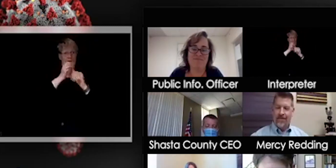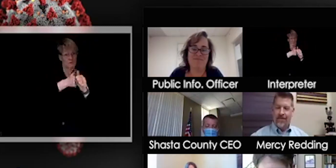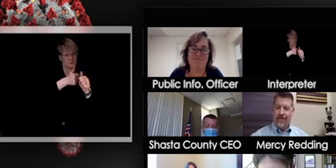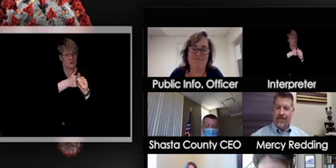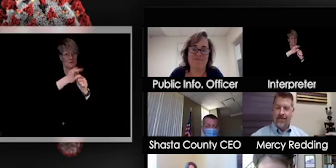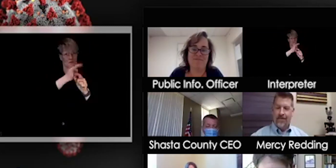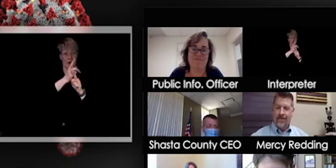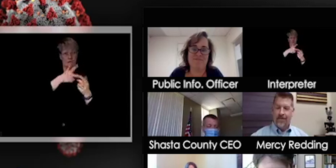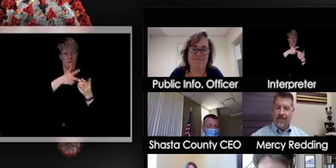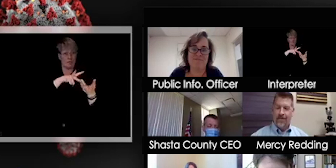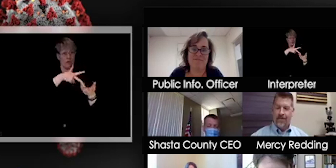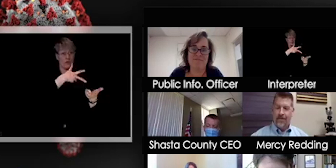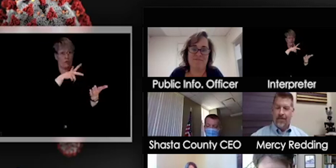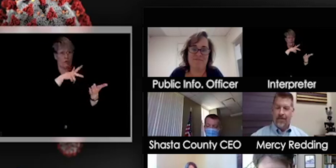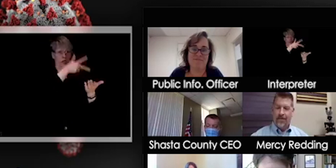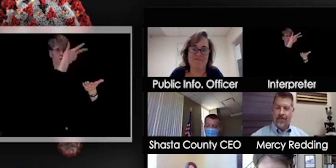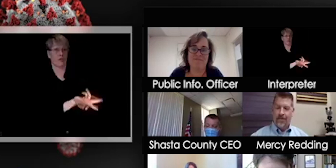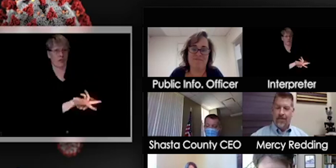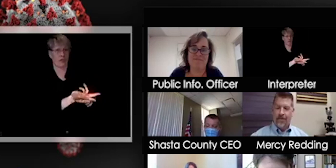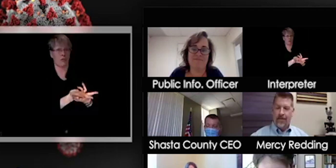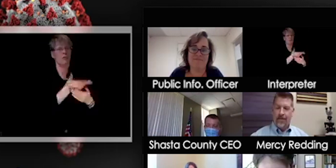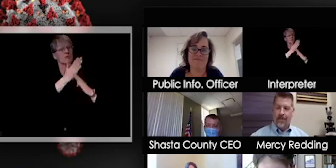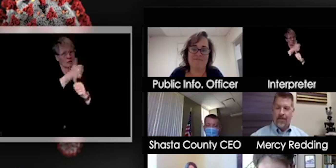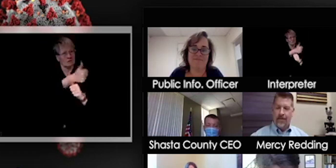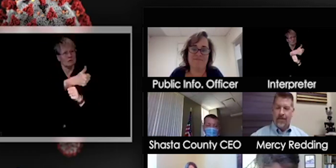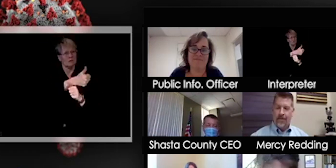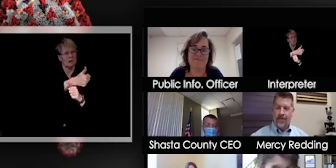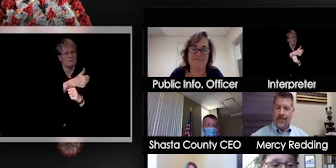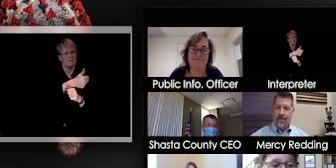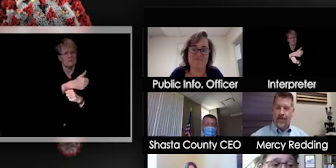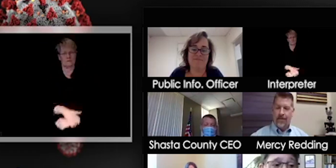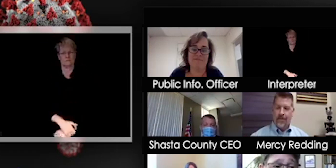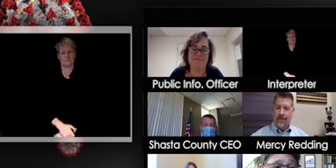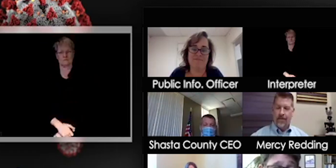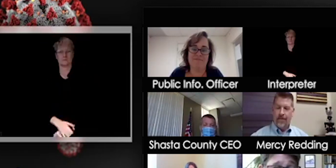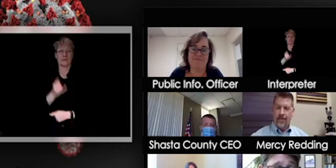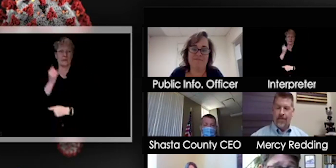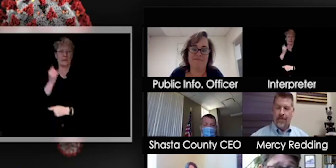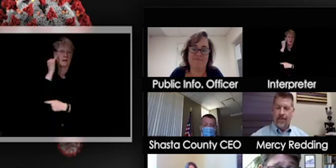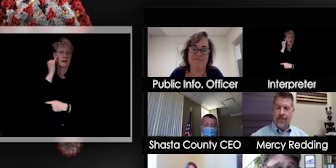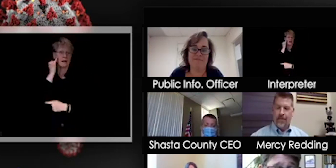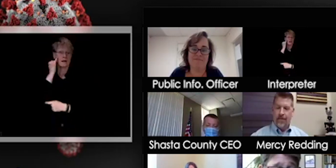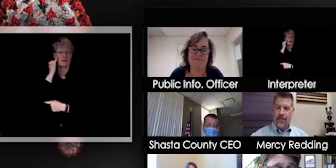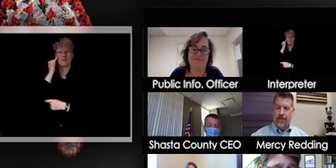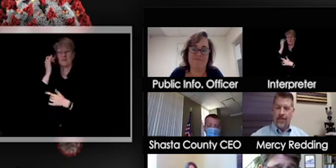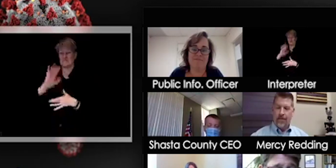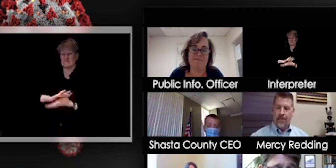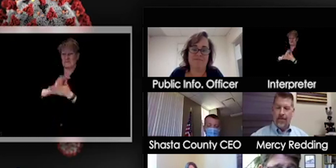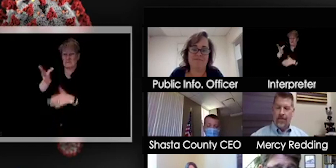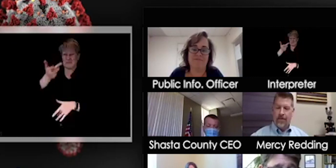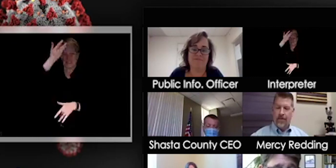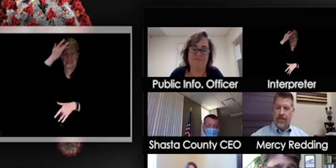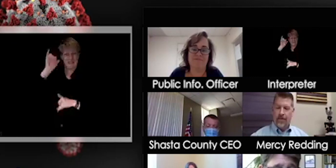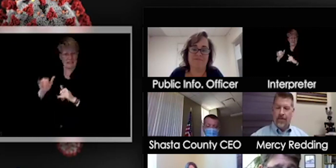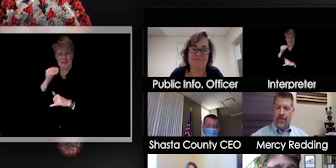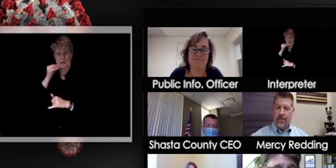sick it doesn't really do much for you, but it does help others. Wearing a mask actually